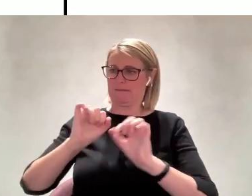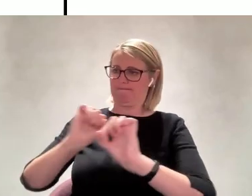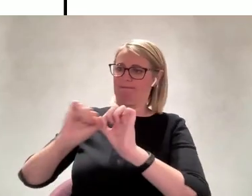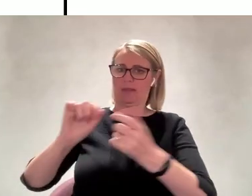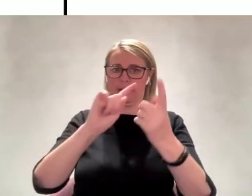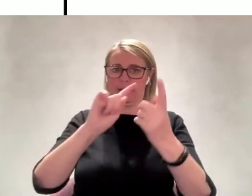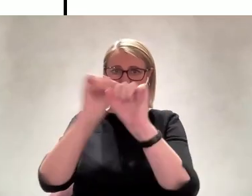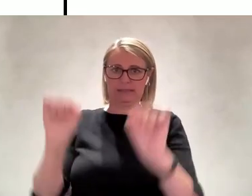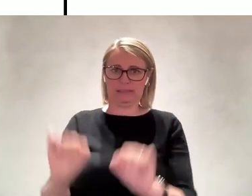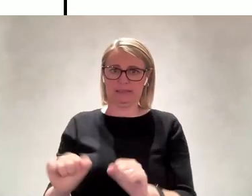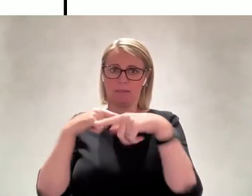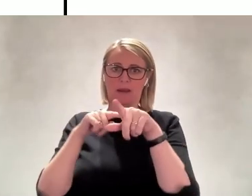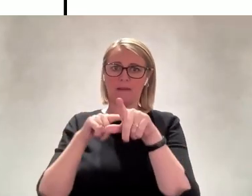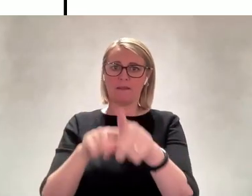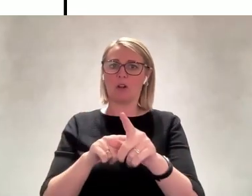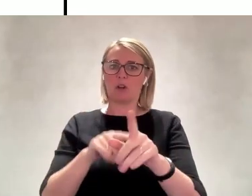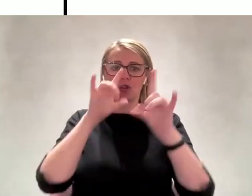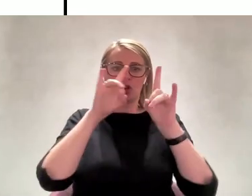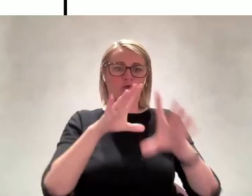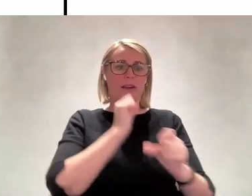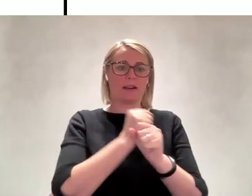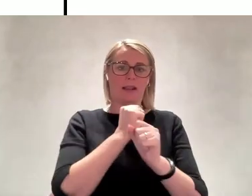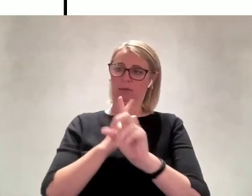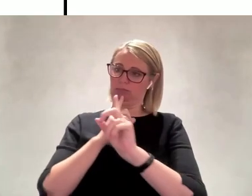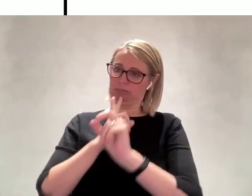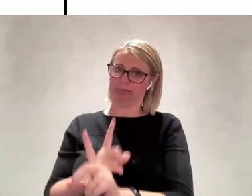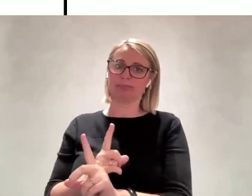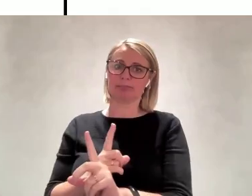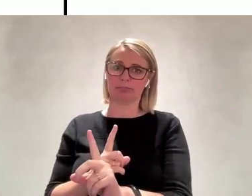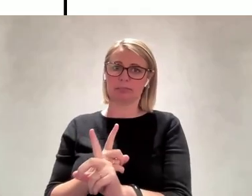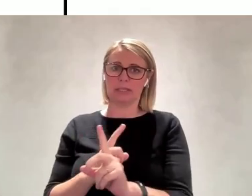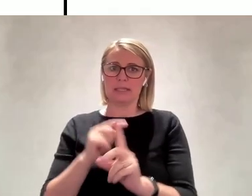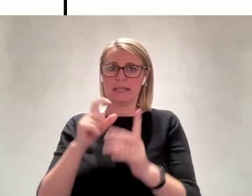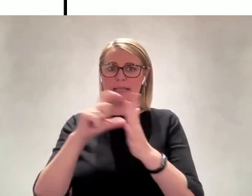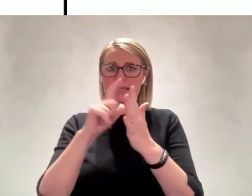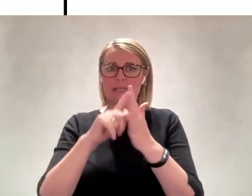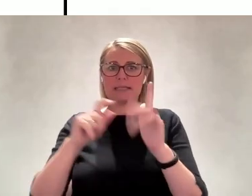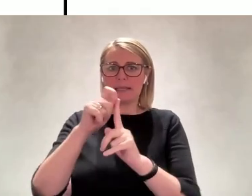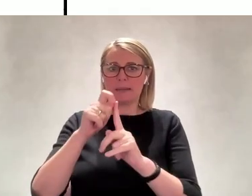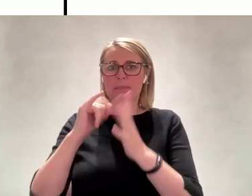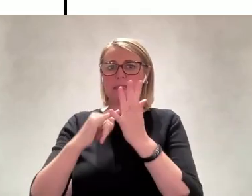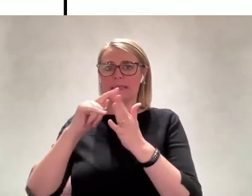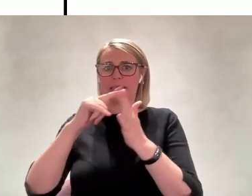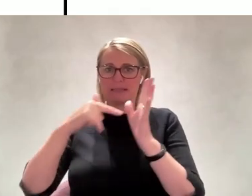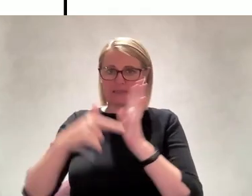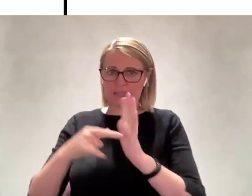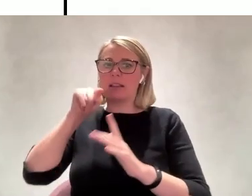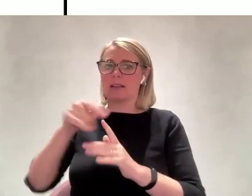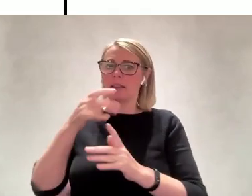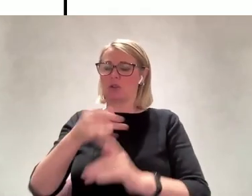And this follows an Australian government direction that noted DeepSeek posed an unacceptable level of risk